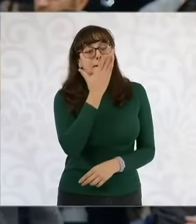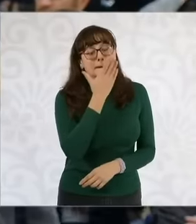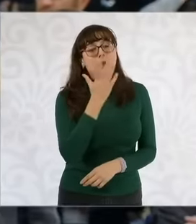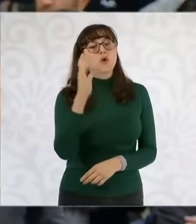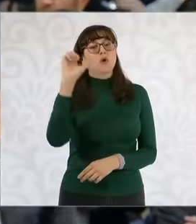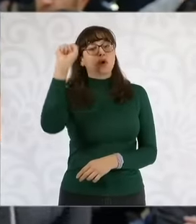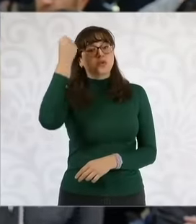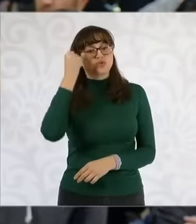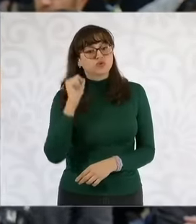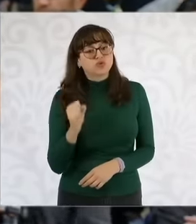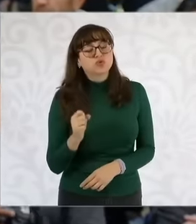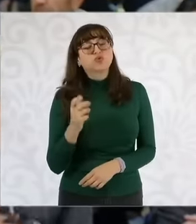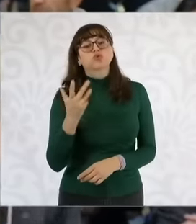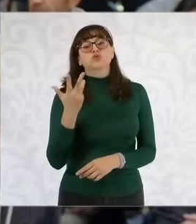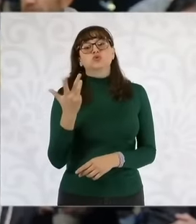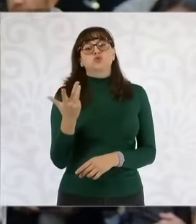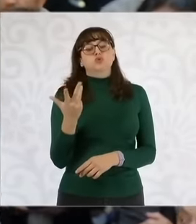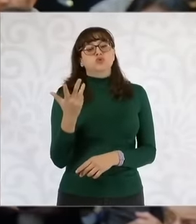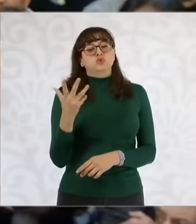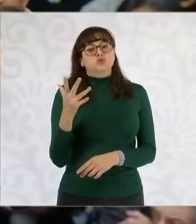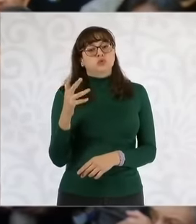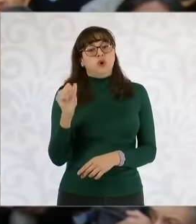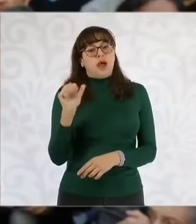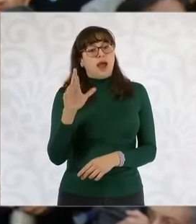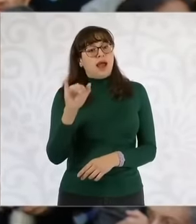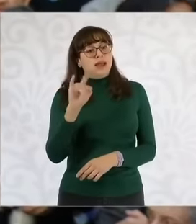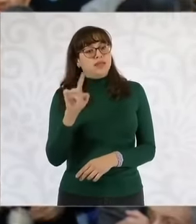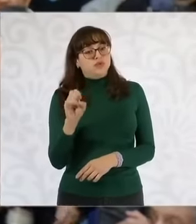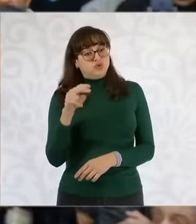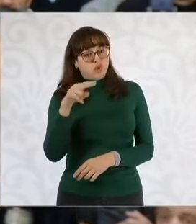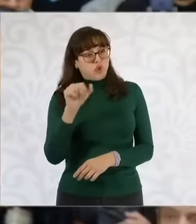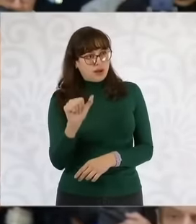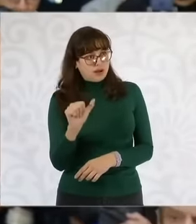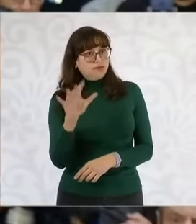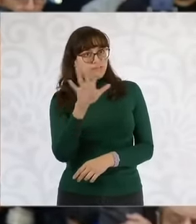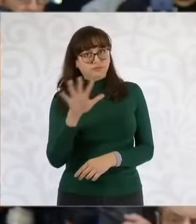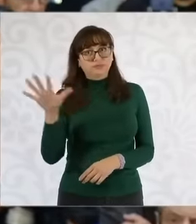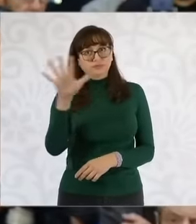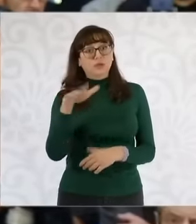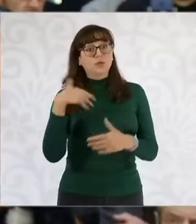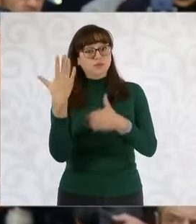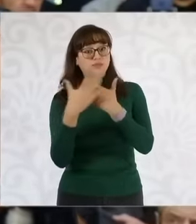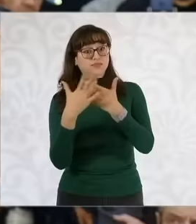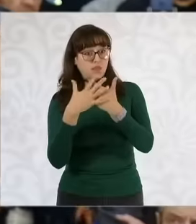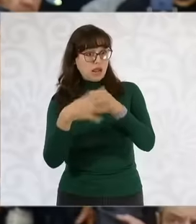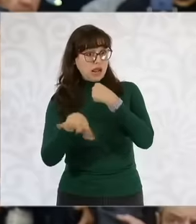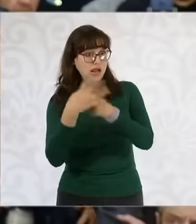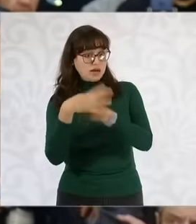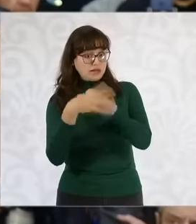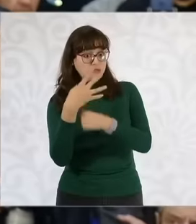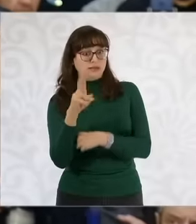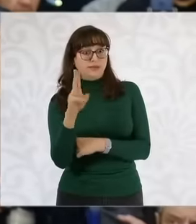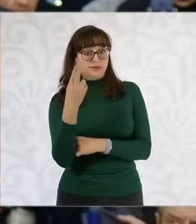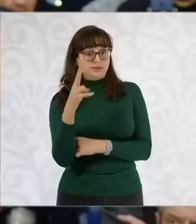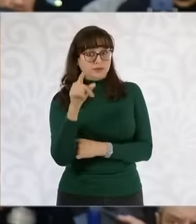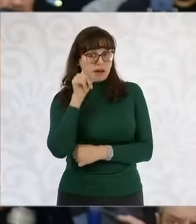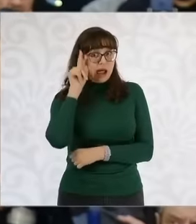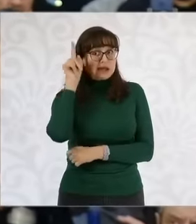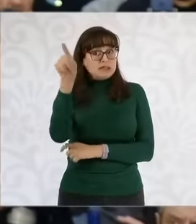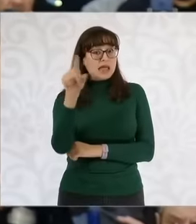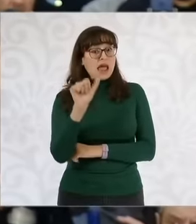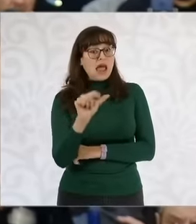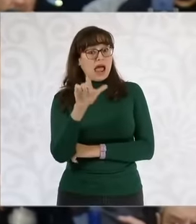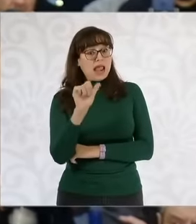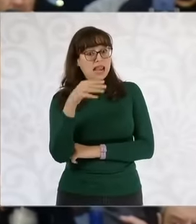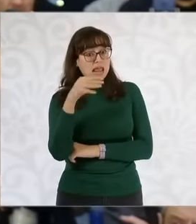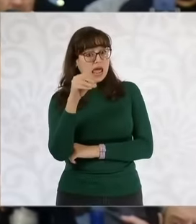Arizona, and on November 14, there will be a historic session in Álamos Sonora, where, by the